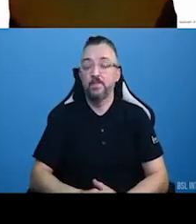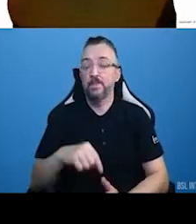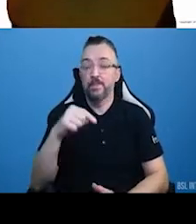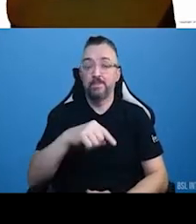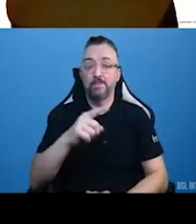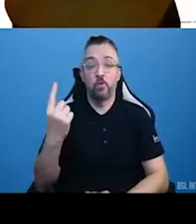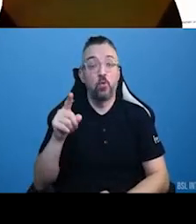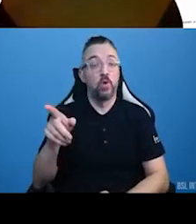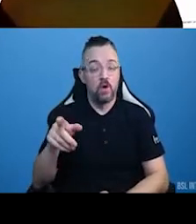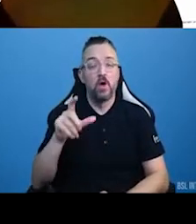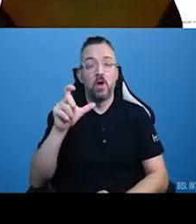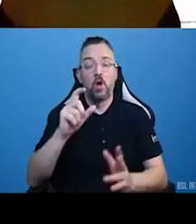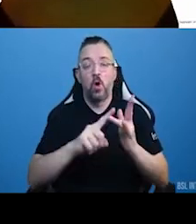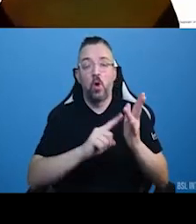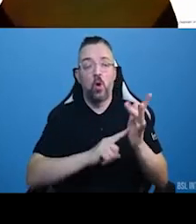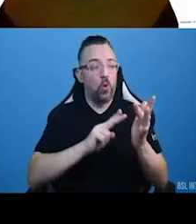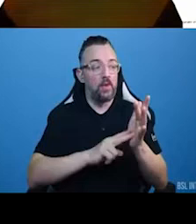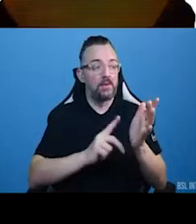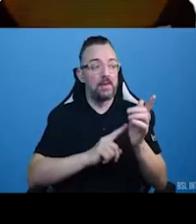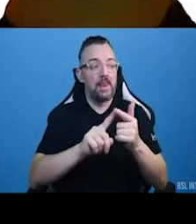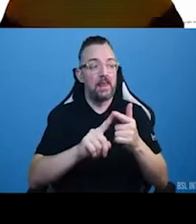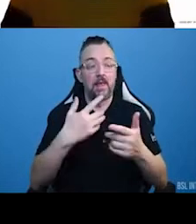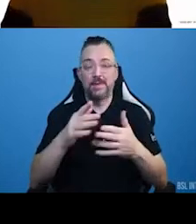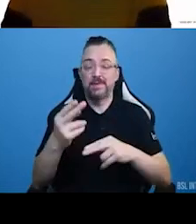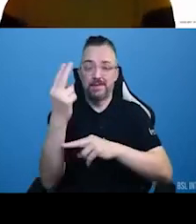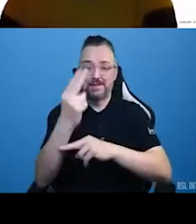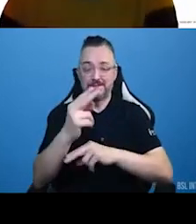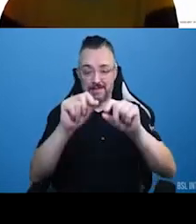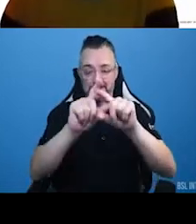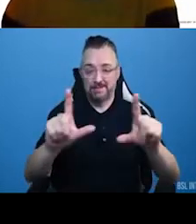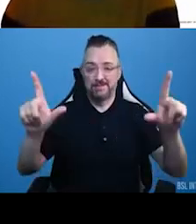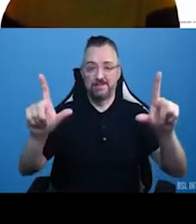who designed a mural that has recently